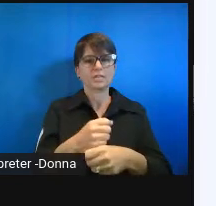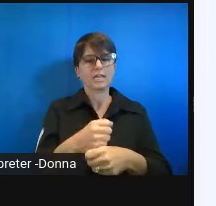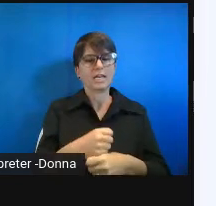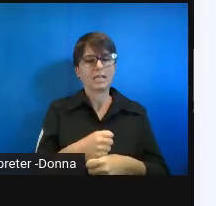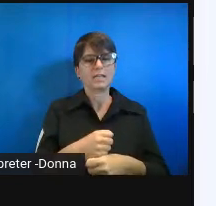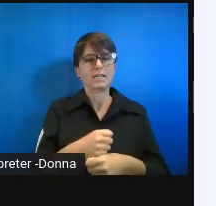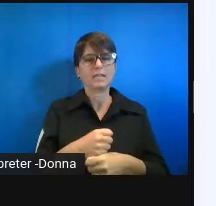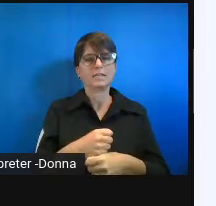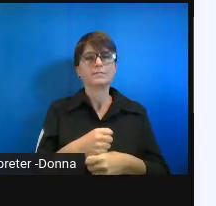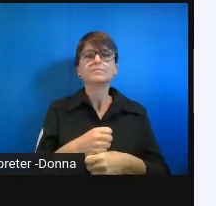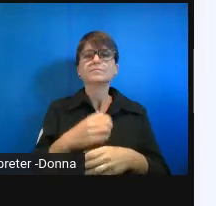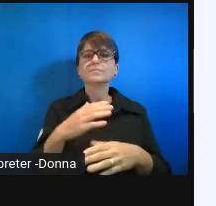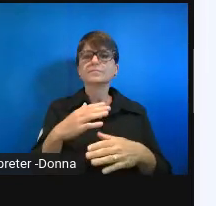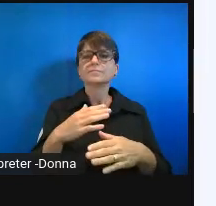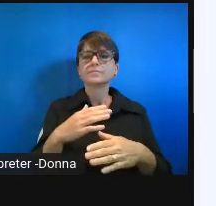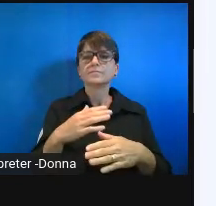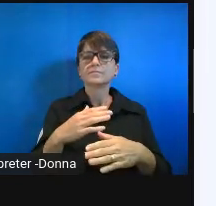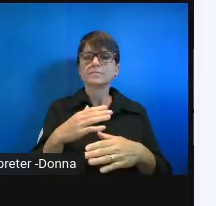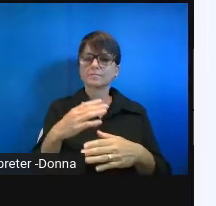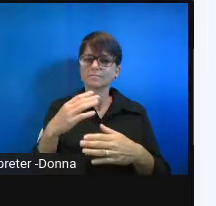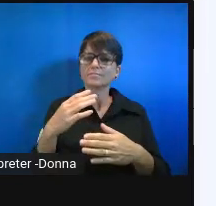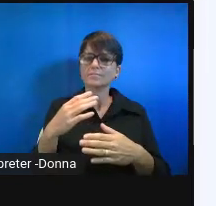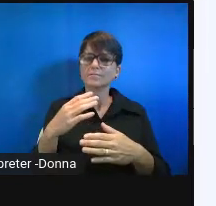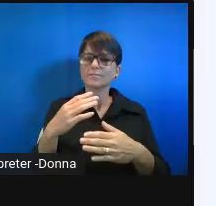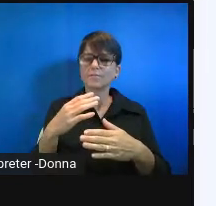And I will tell you in more details about this plug-in.